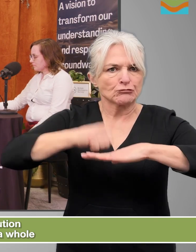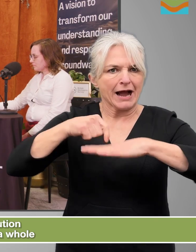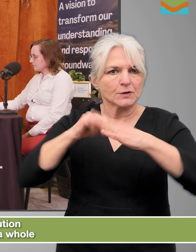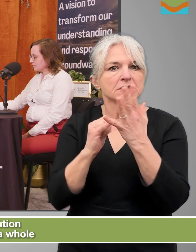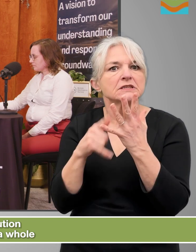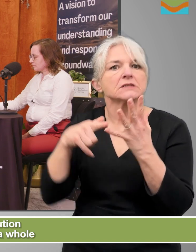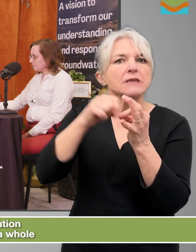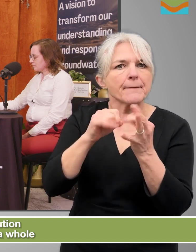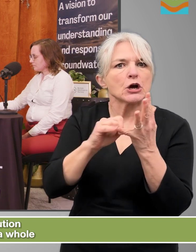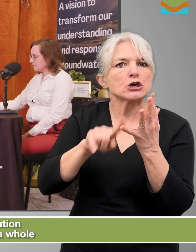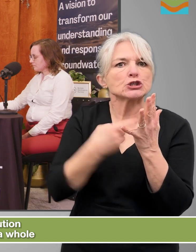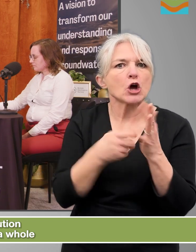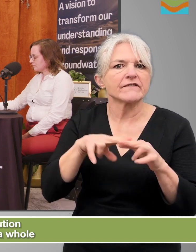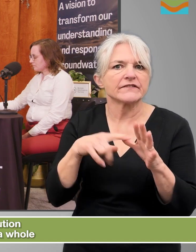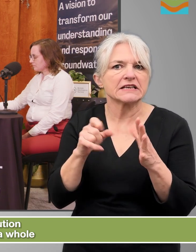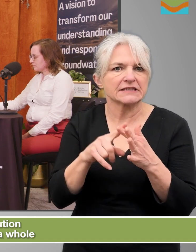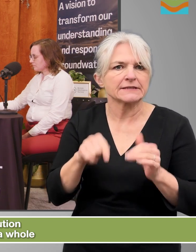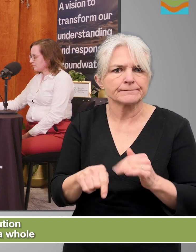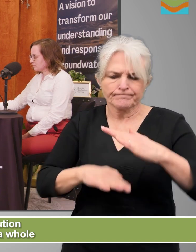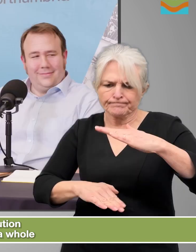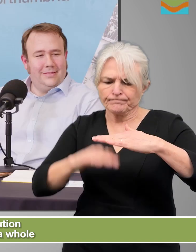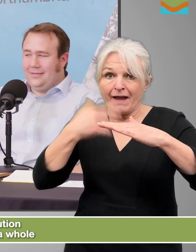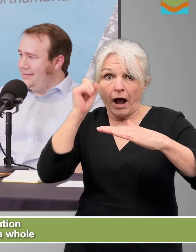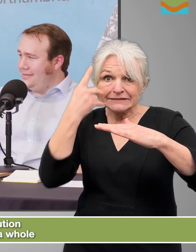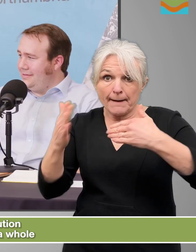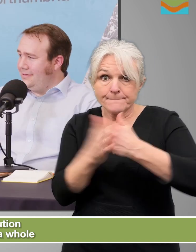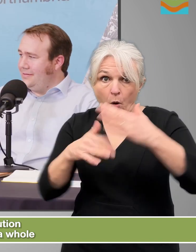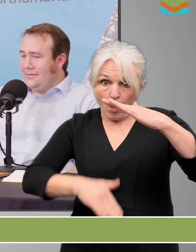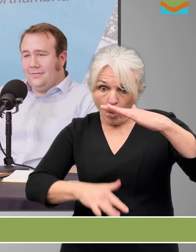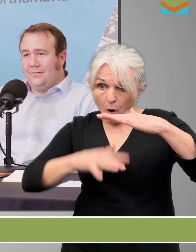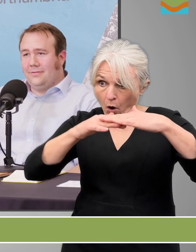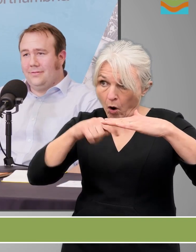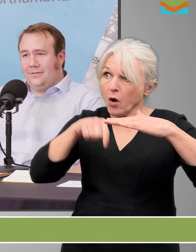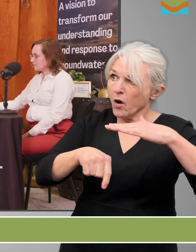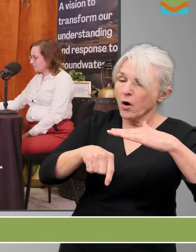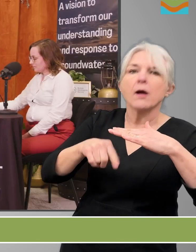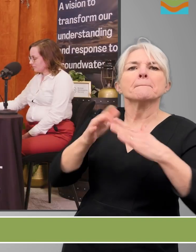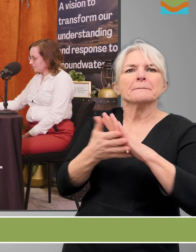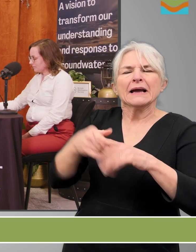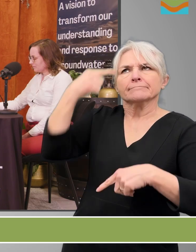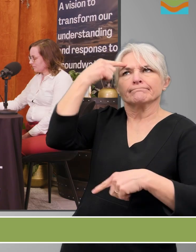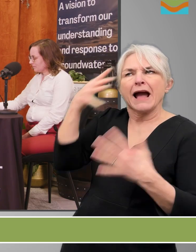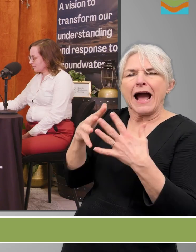climate and create new solution opportunities. Today we have a whole new round of guests.